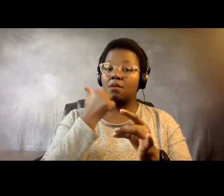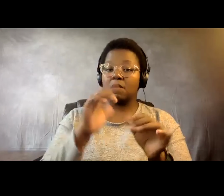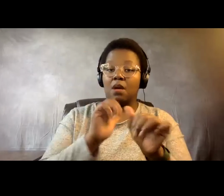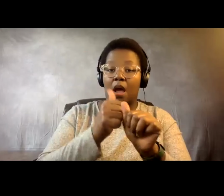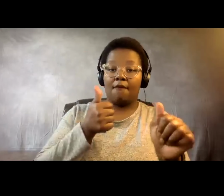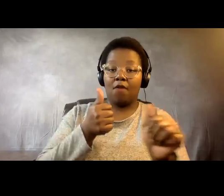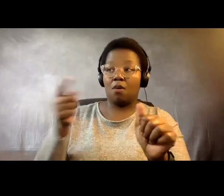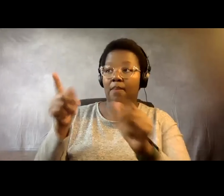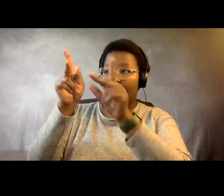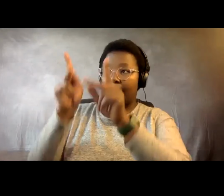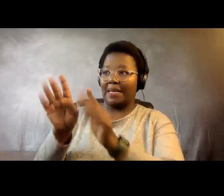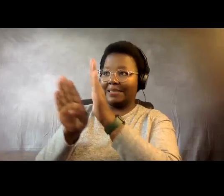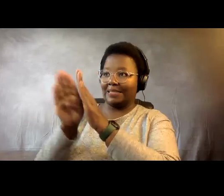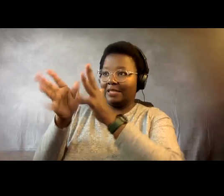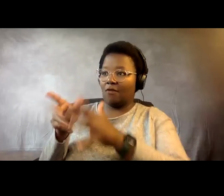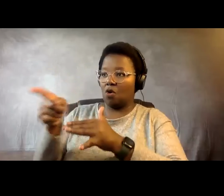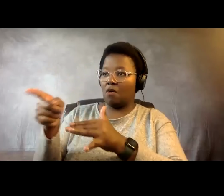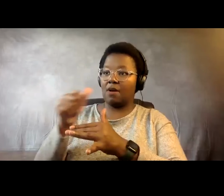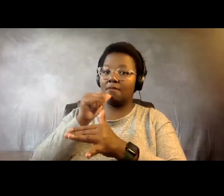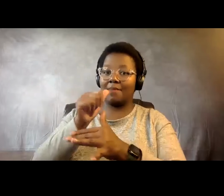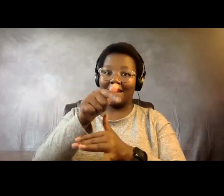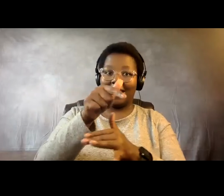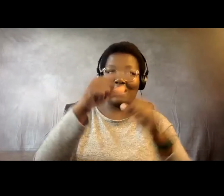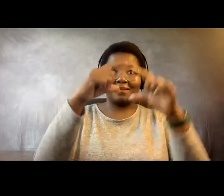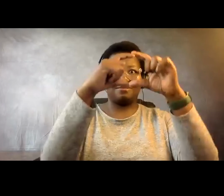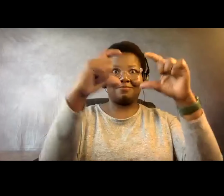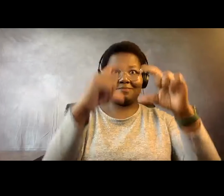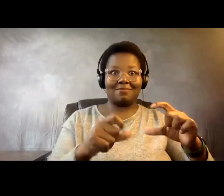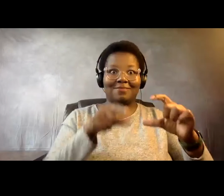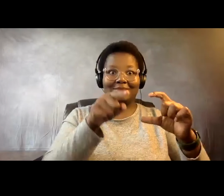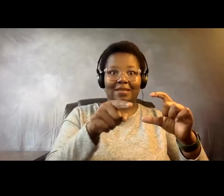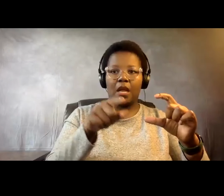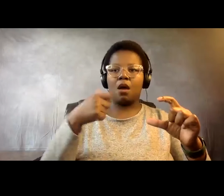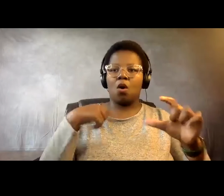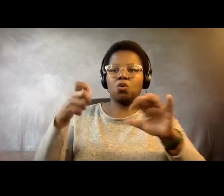actually implementing the annotation as part of the product. And I wish I was kidding,